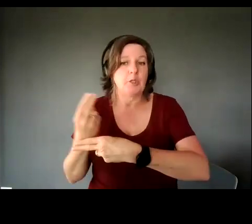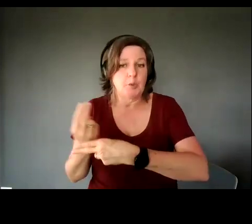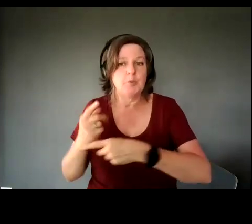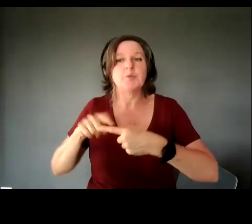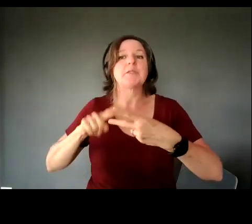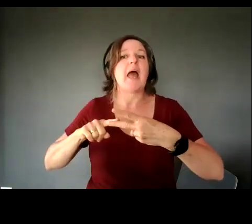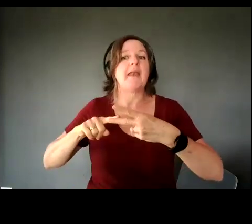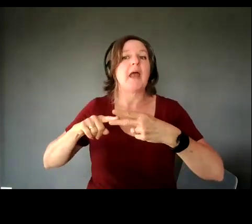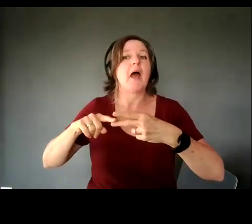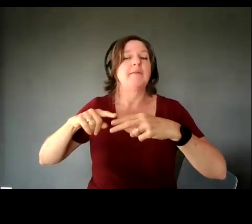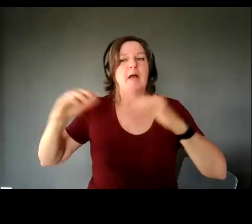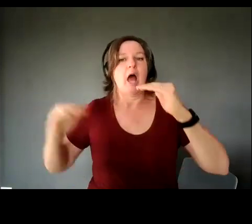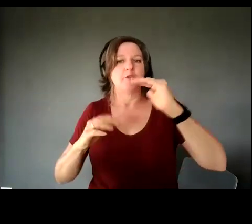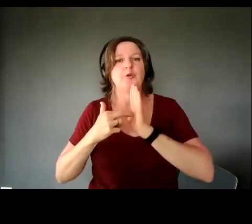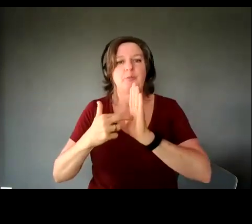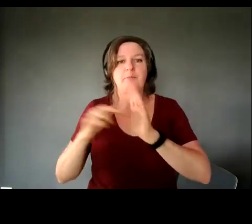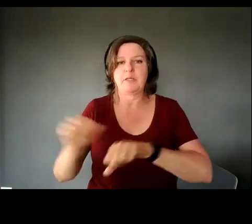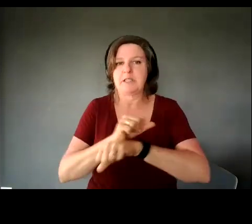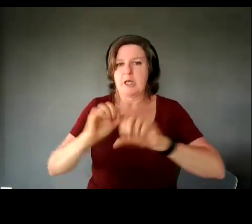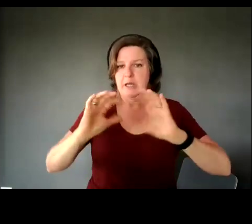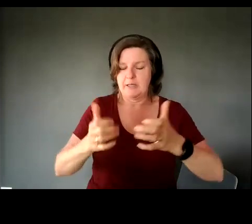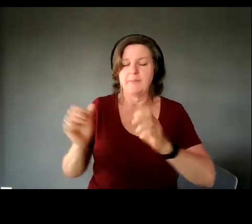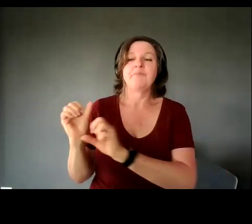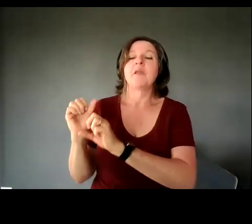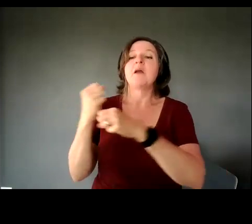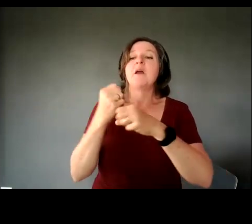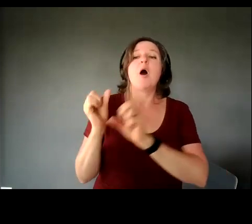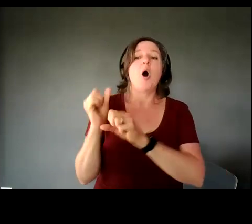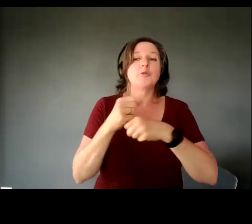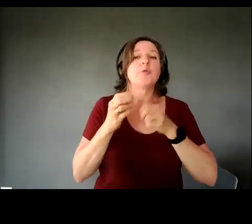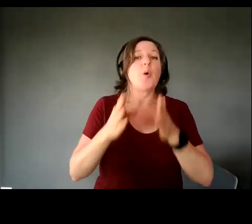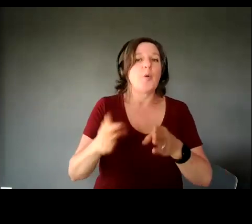It also paved the way for an historic increase in disability representation at one of the world's